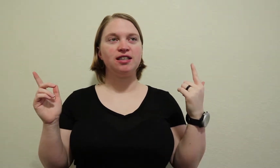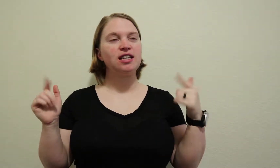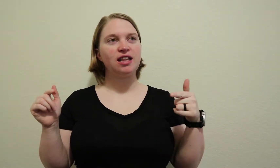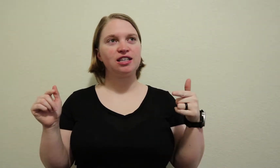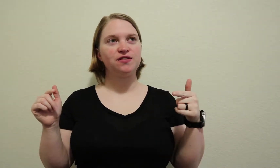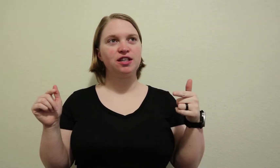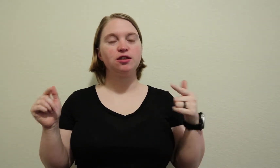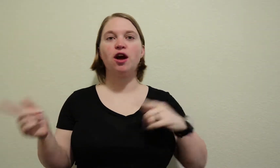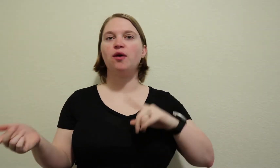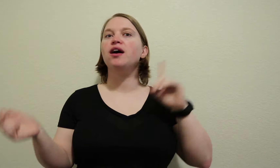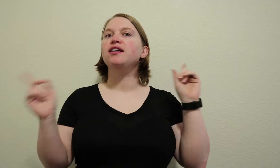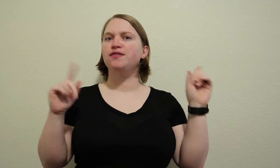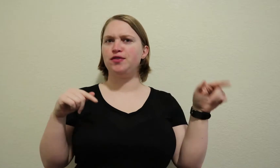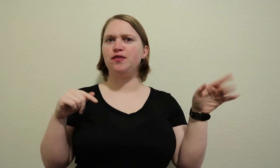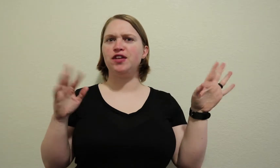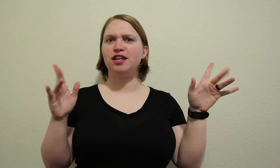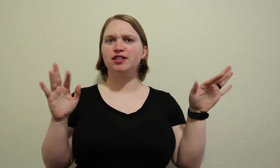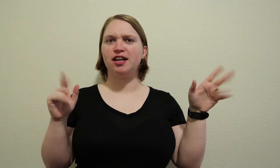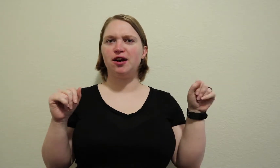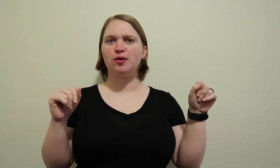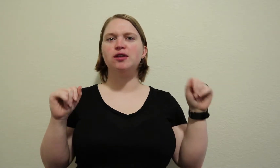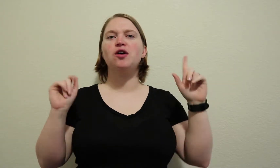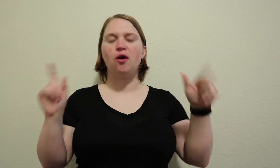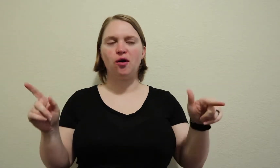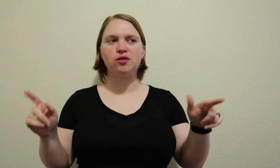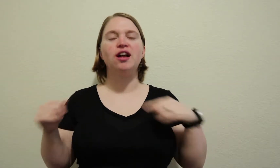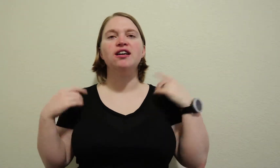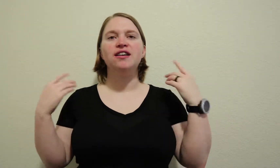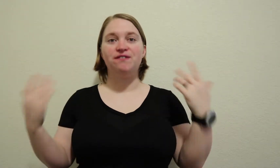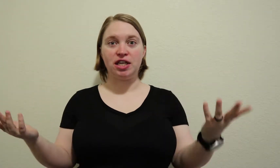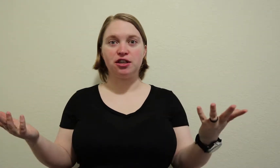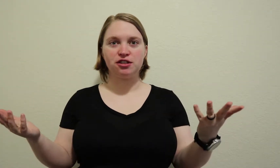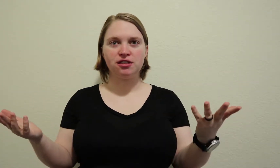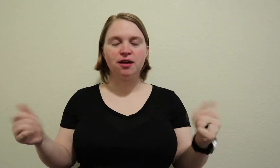Is it last video? No, few videos ago called fears